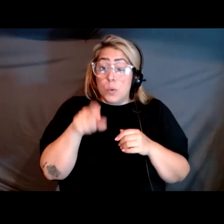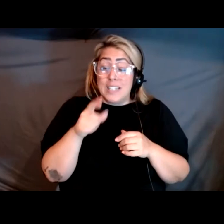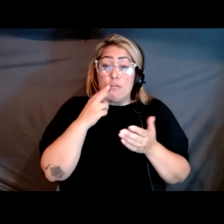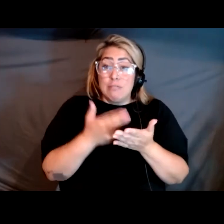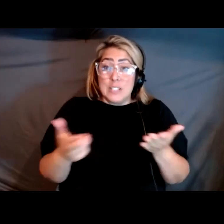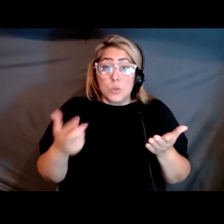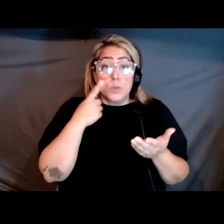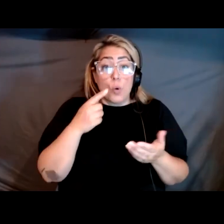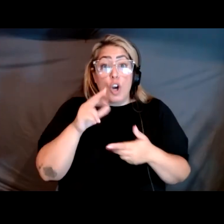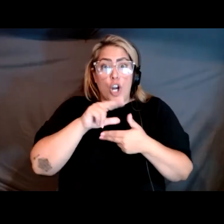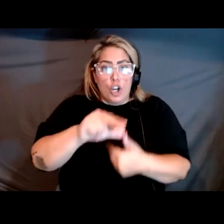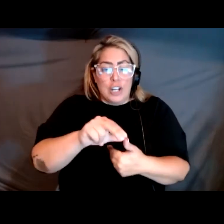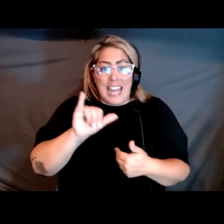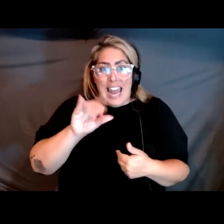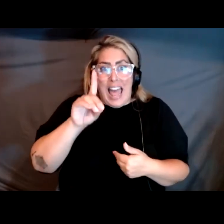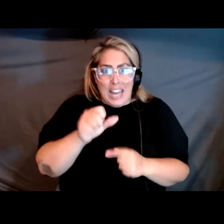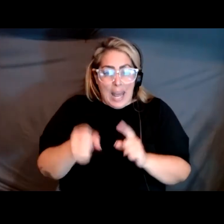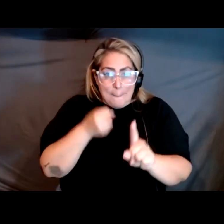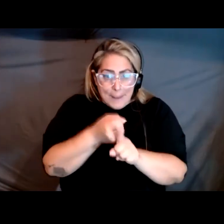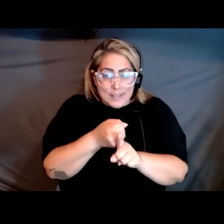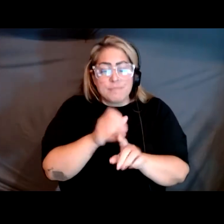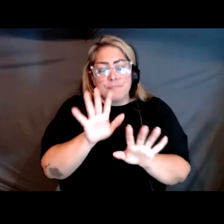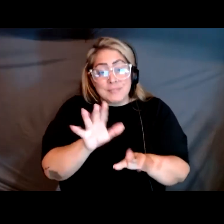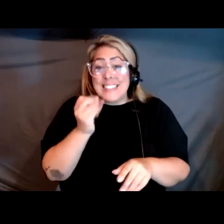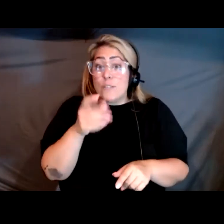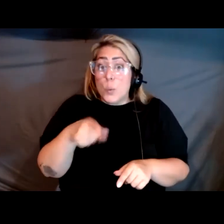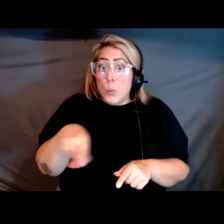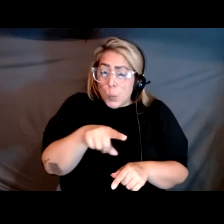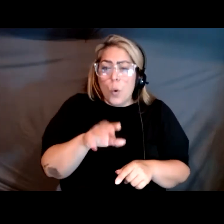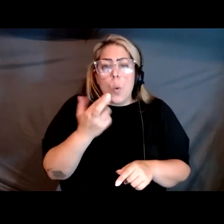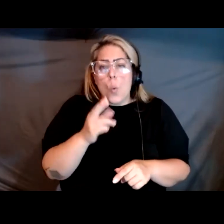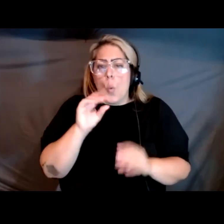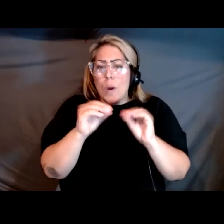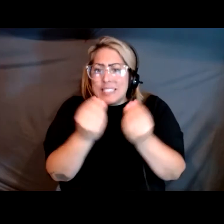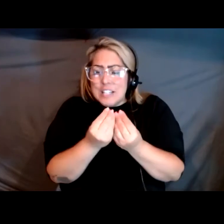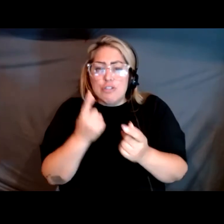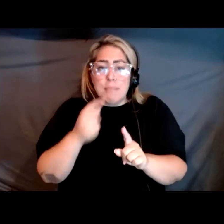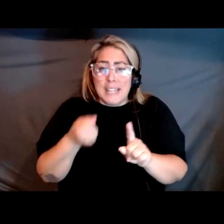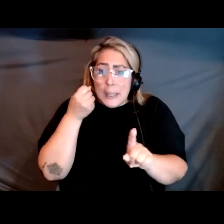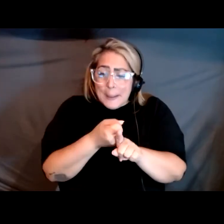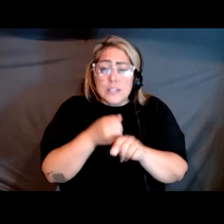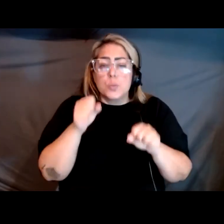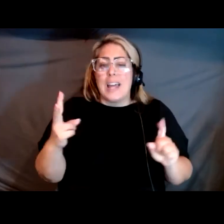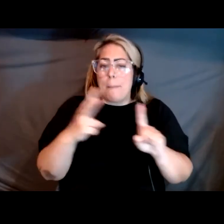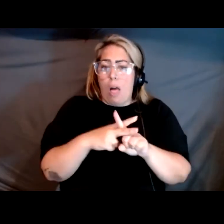If you or your organization have been impacted by hurricane Ida you can apply for federal assistance through FEMA.